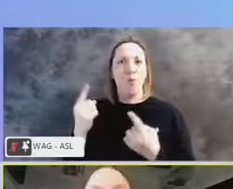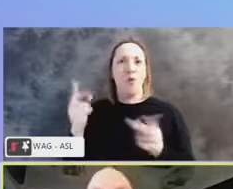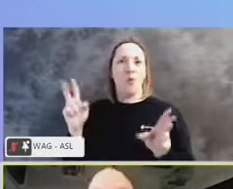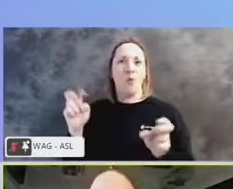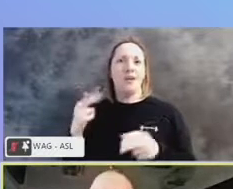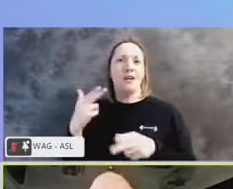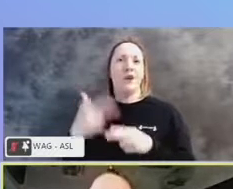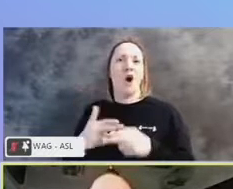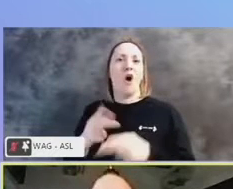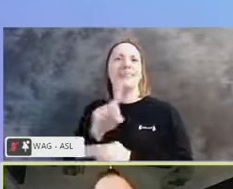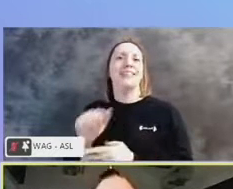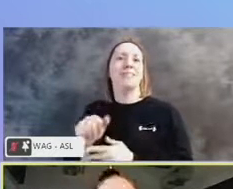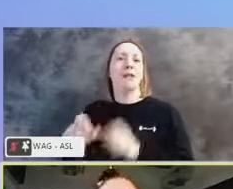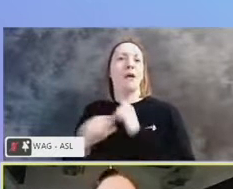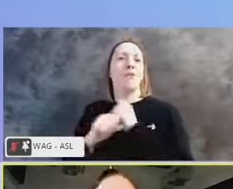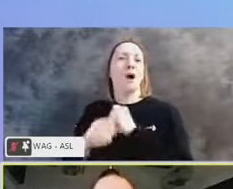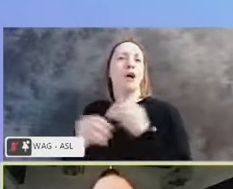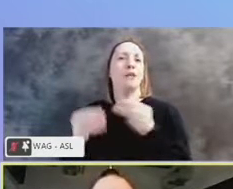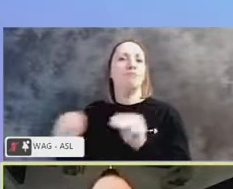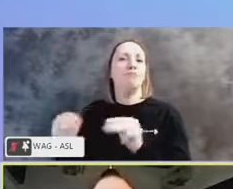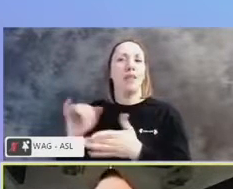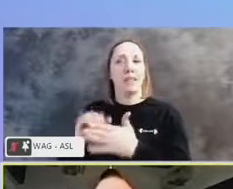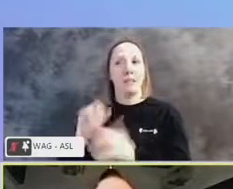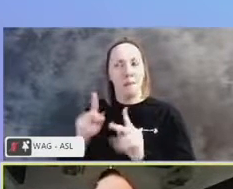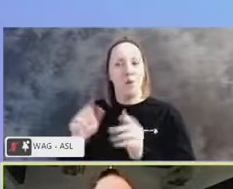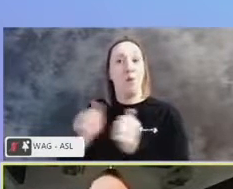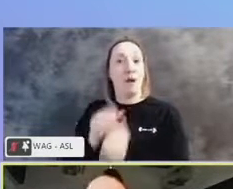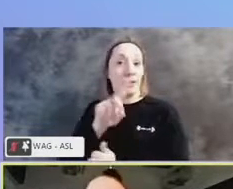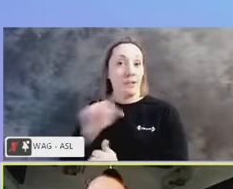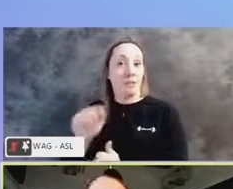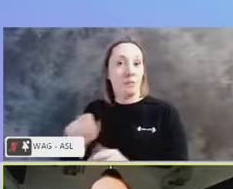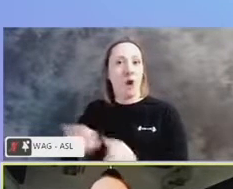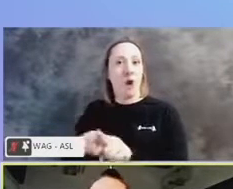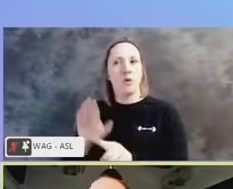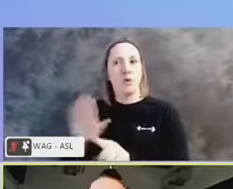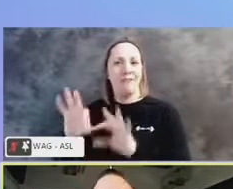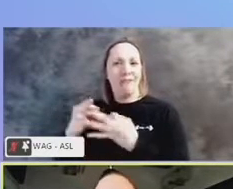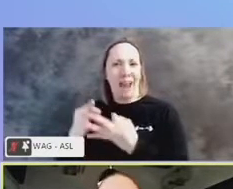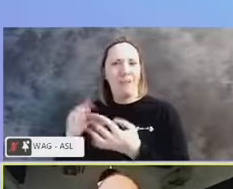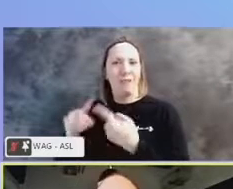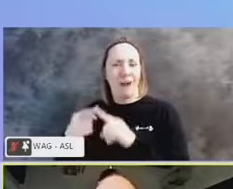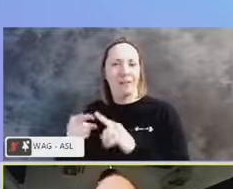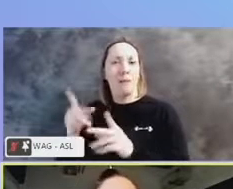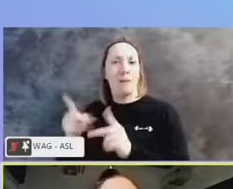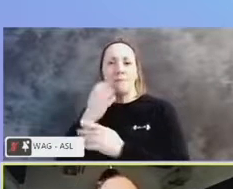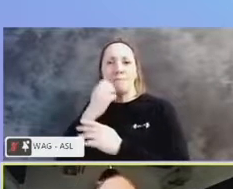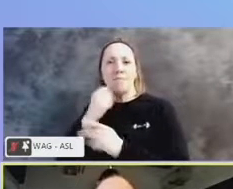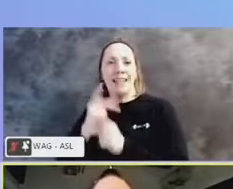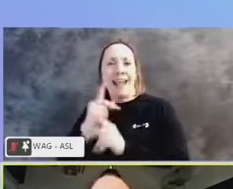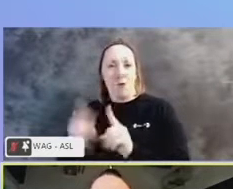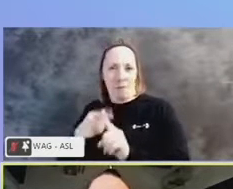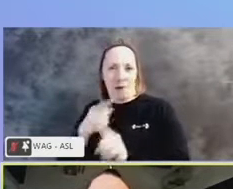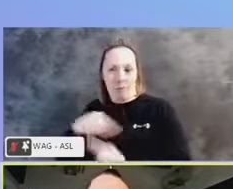year that's what they control. That's gonna what be considering we call the display